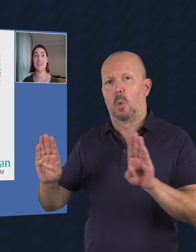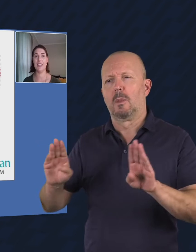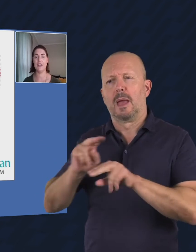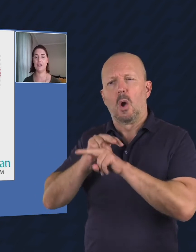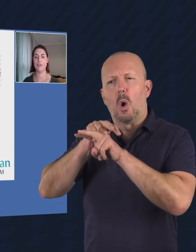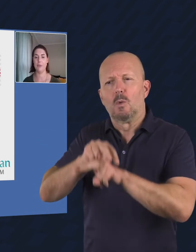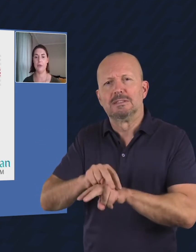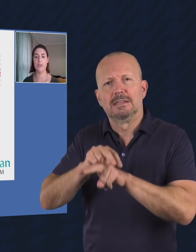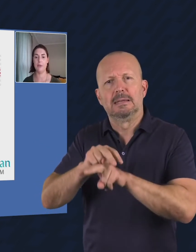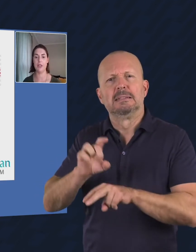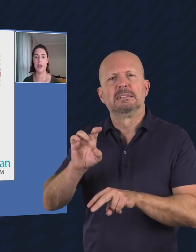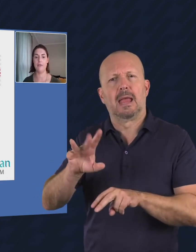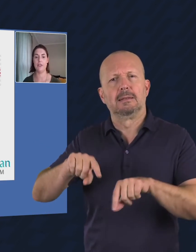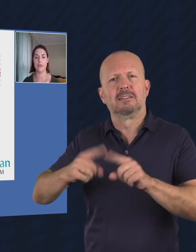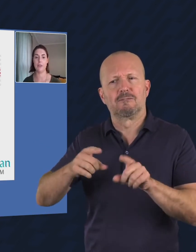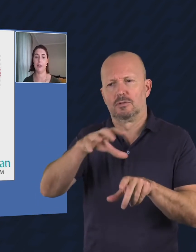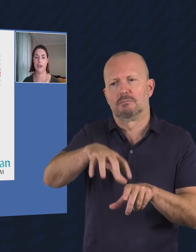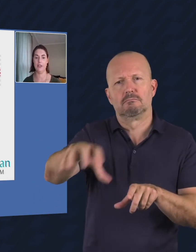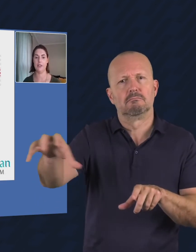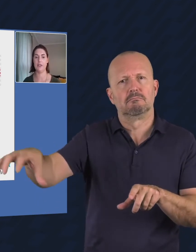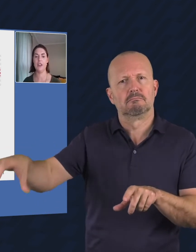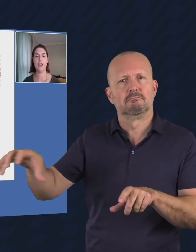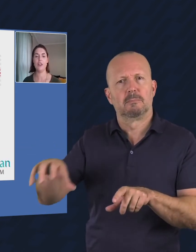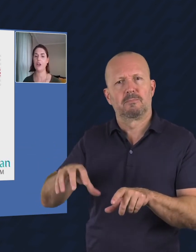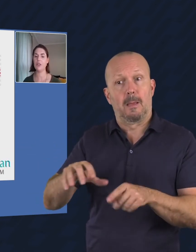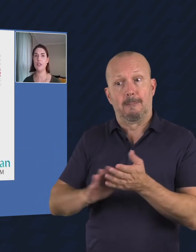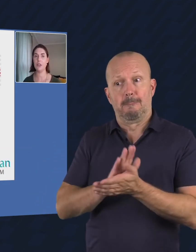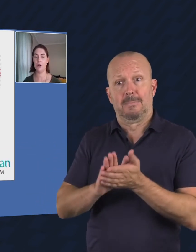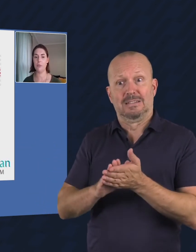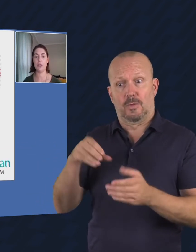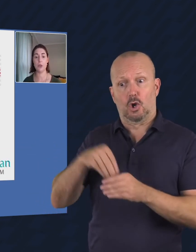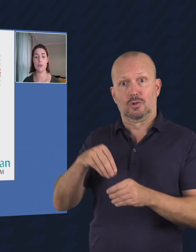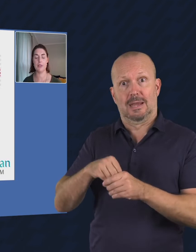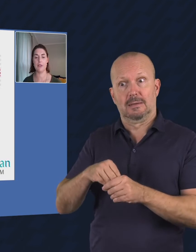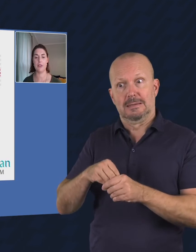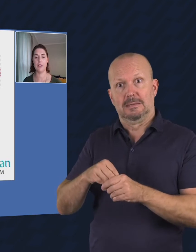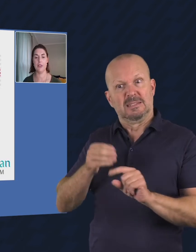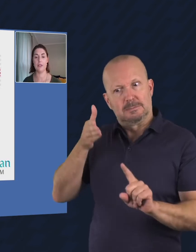ten different museum type visitor experiences, the content could not be too specific to the needs